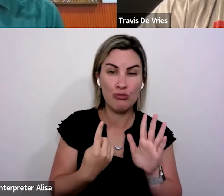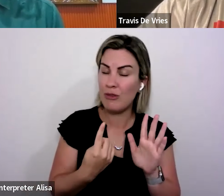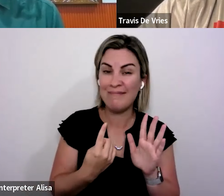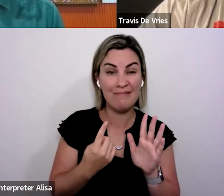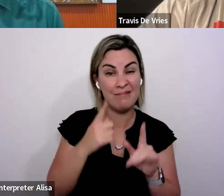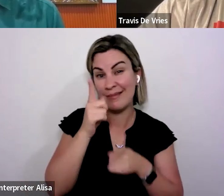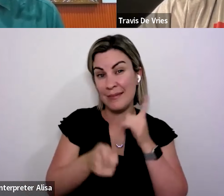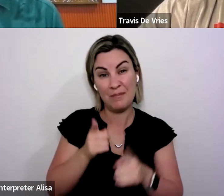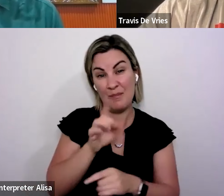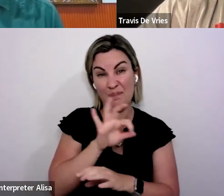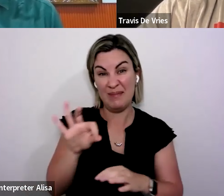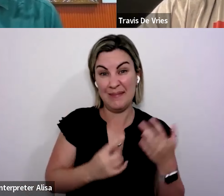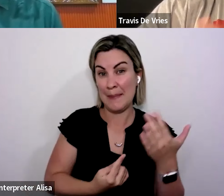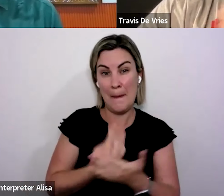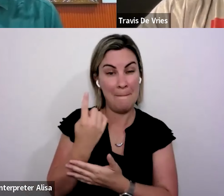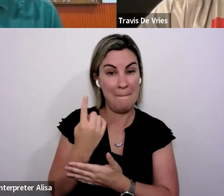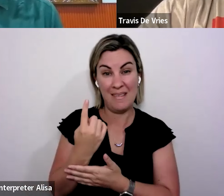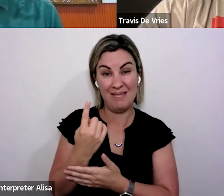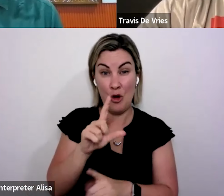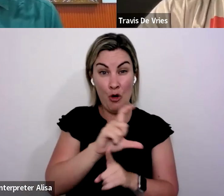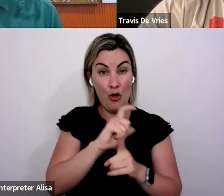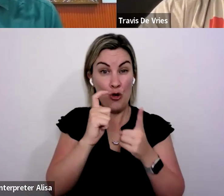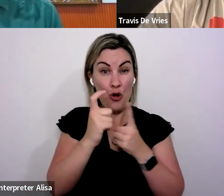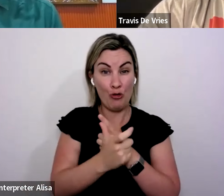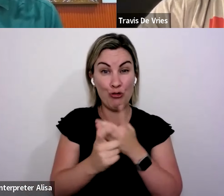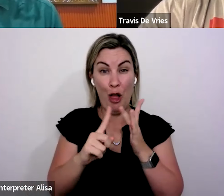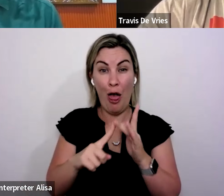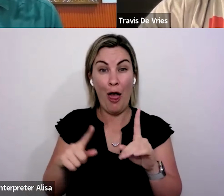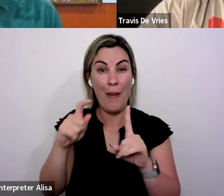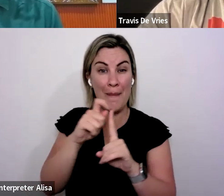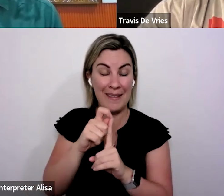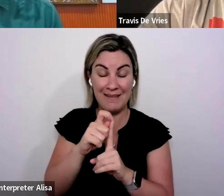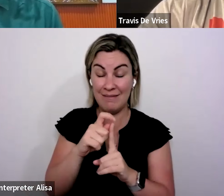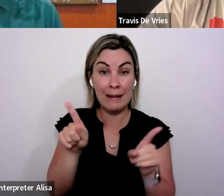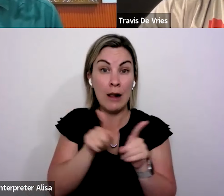intellectual property that like any community meeting, not everyone is going to agree.